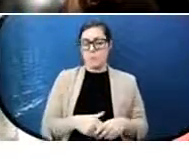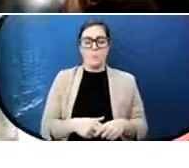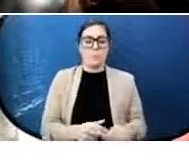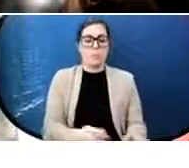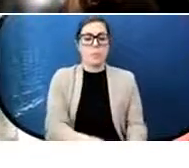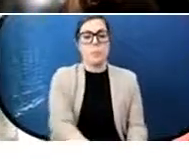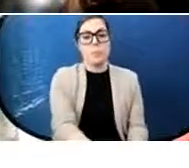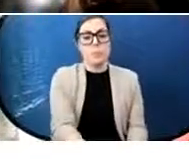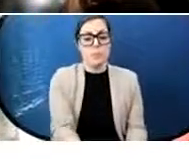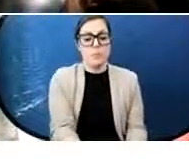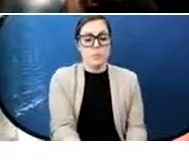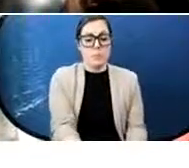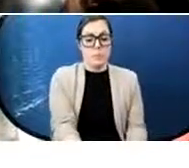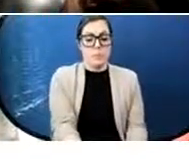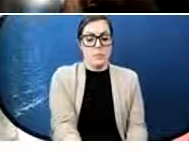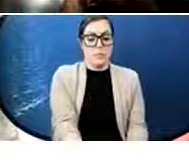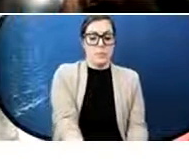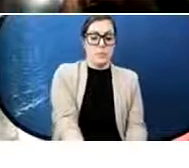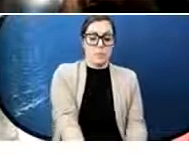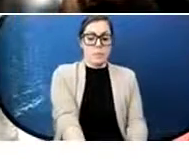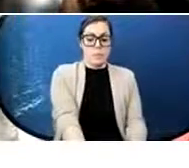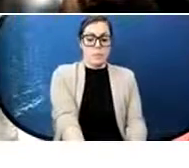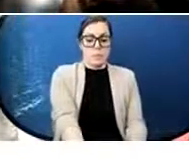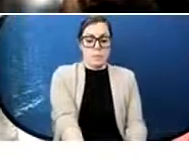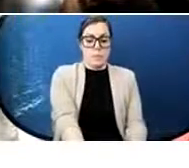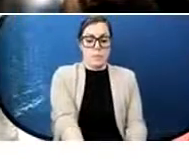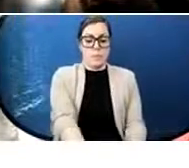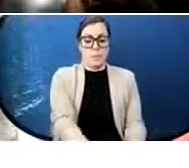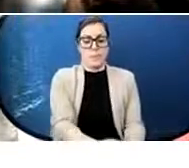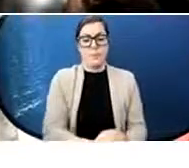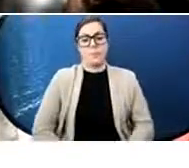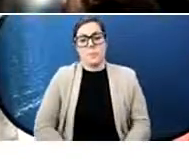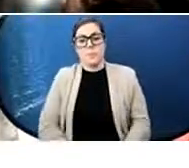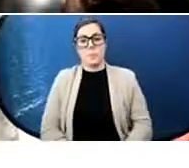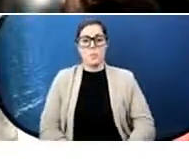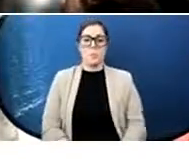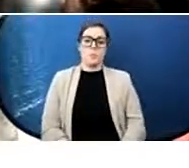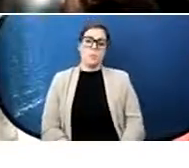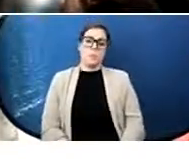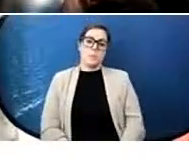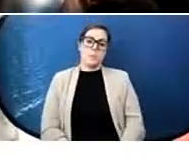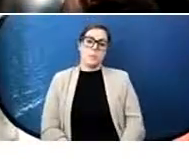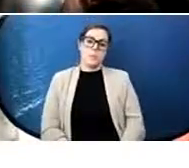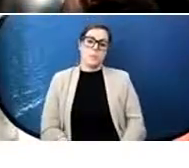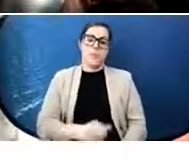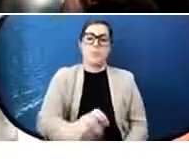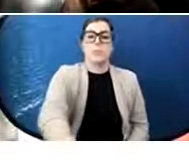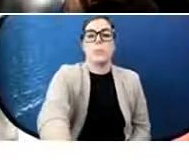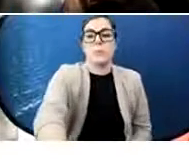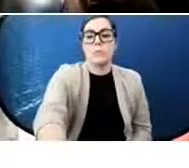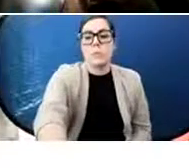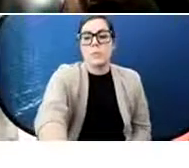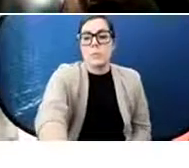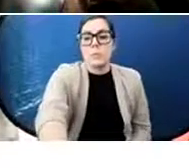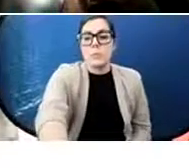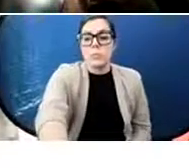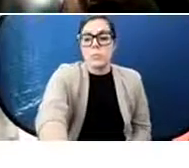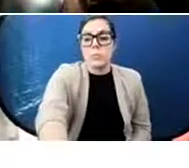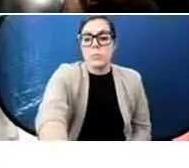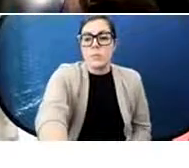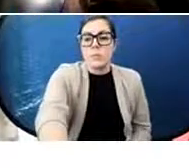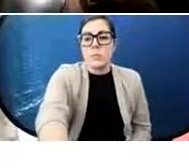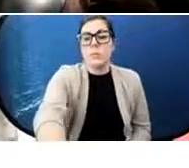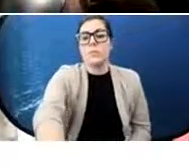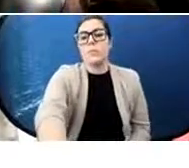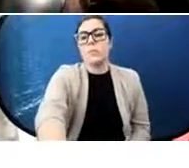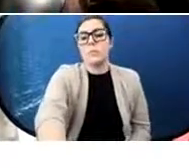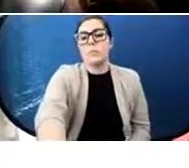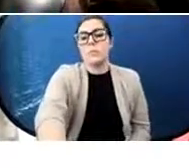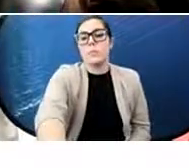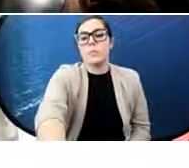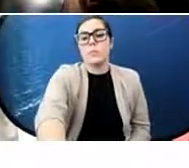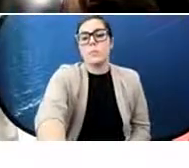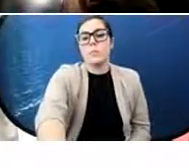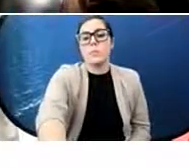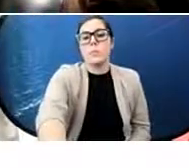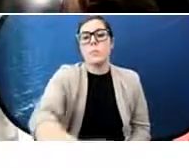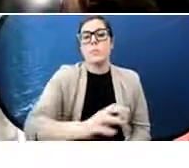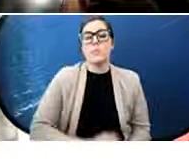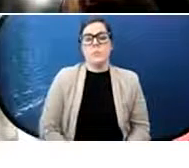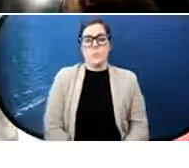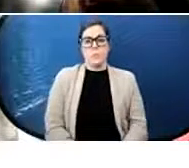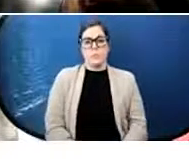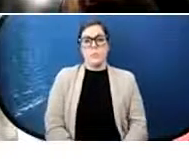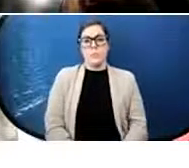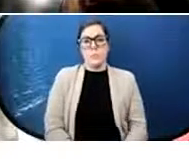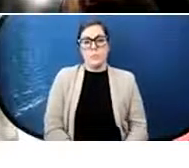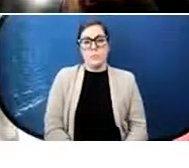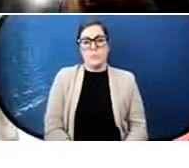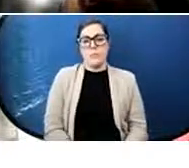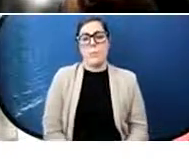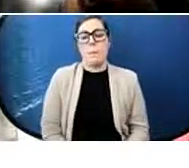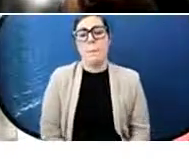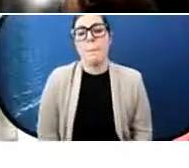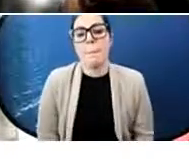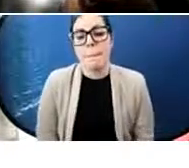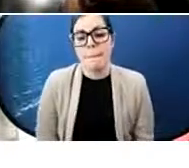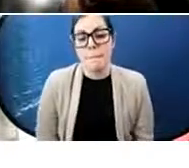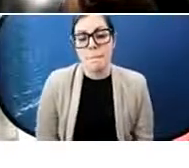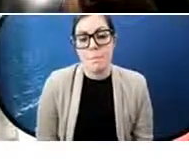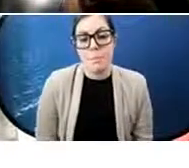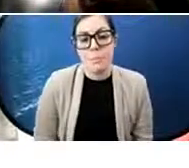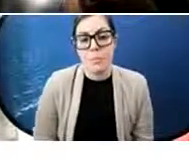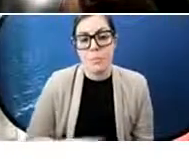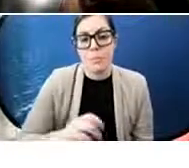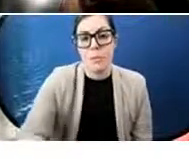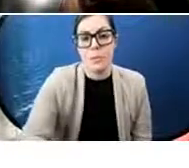there's no "view" permission. Let me see if I can quickly